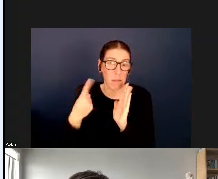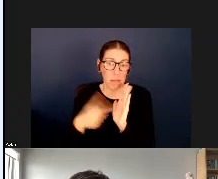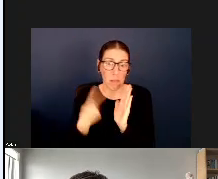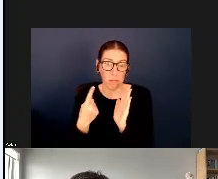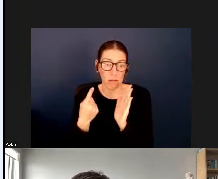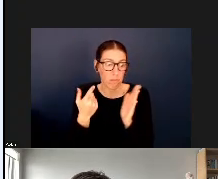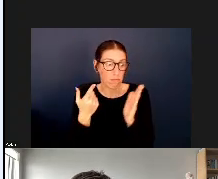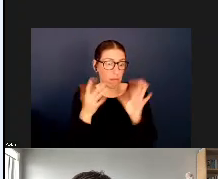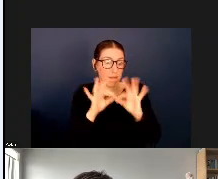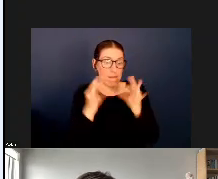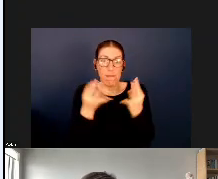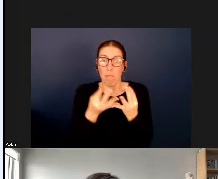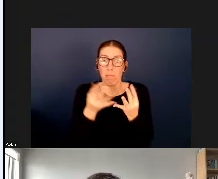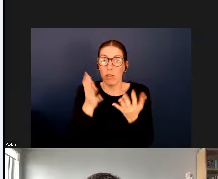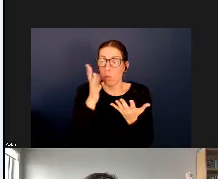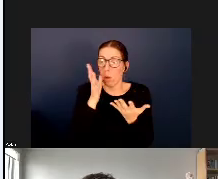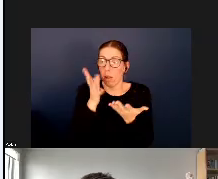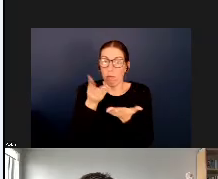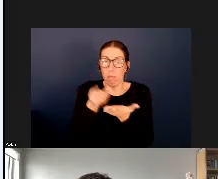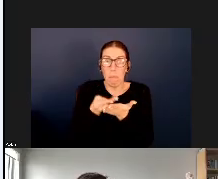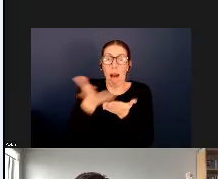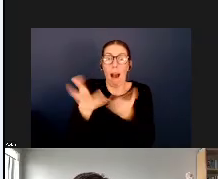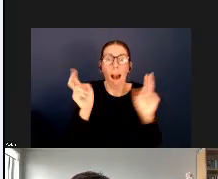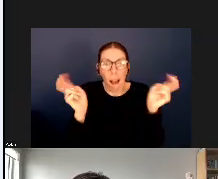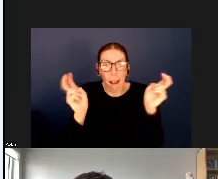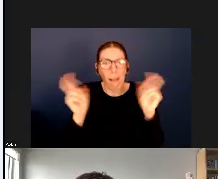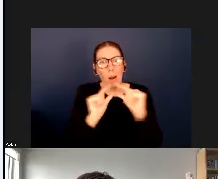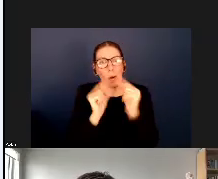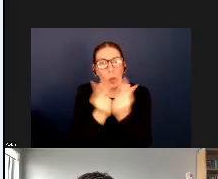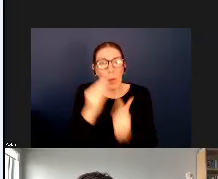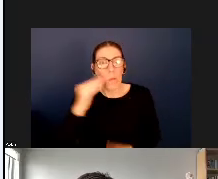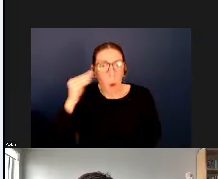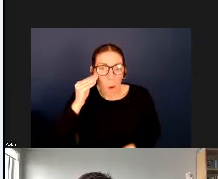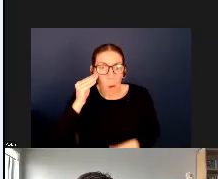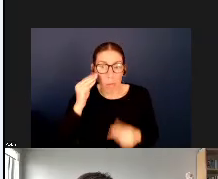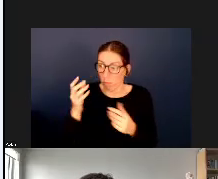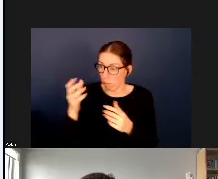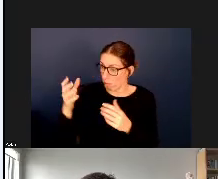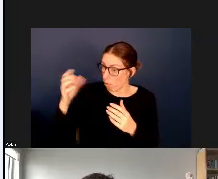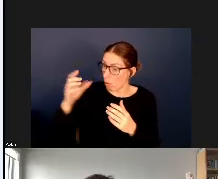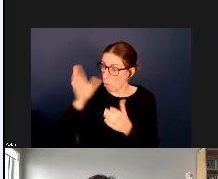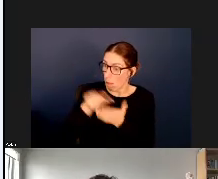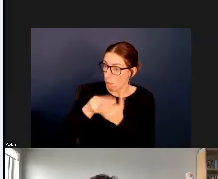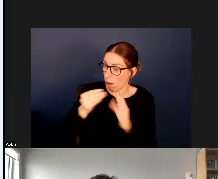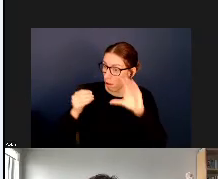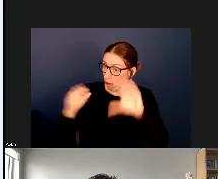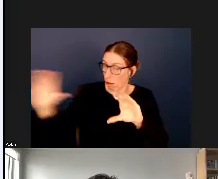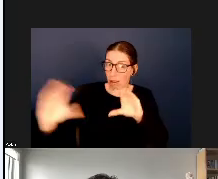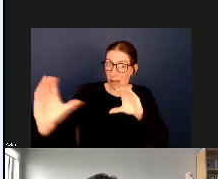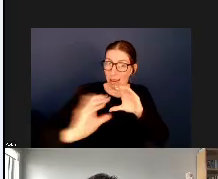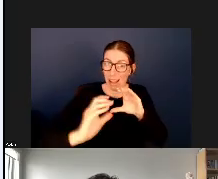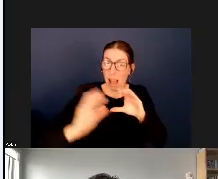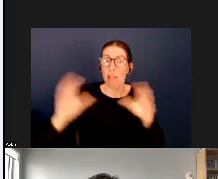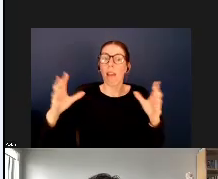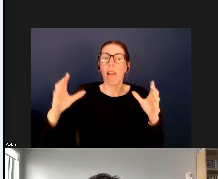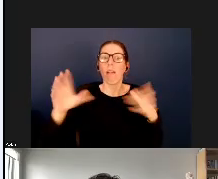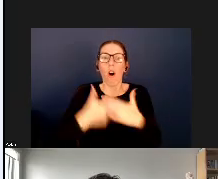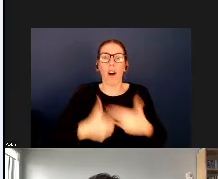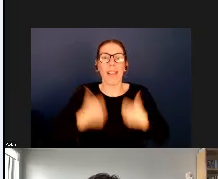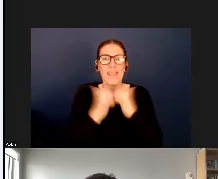own established group home. So we're reinventing institutions through the direct funding model.